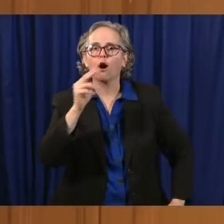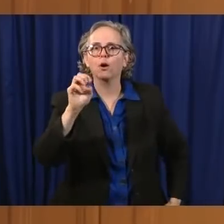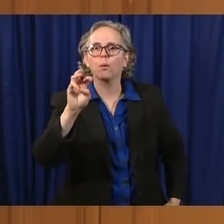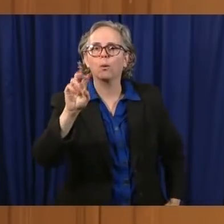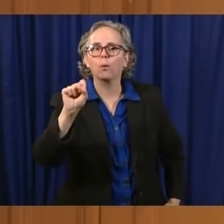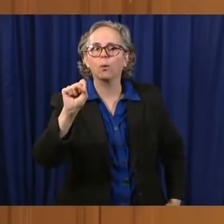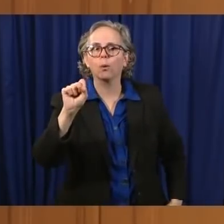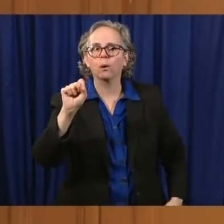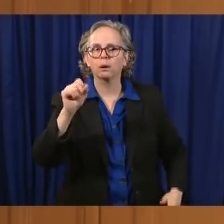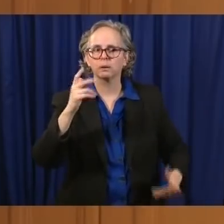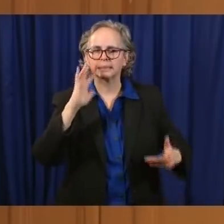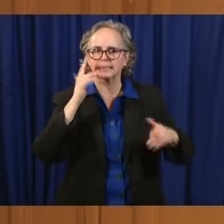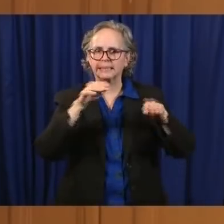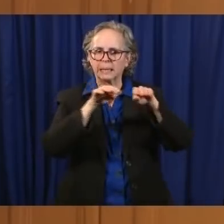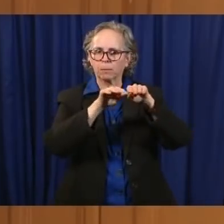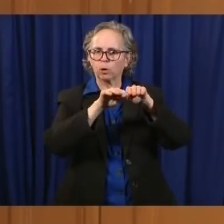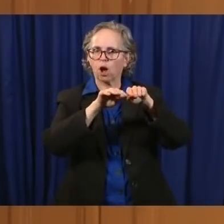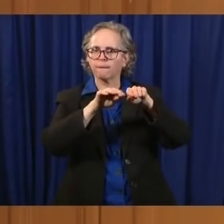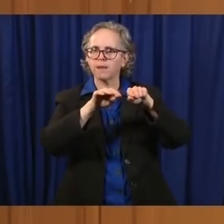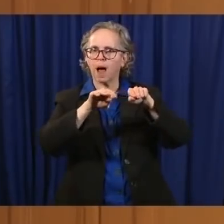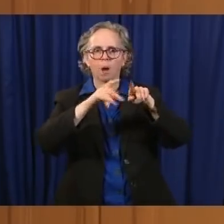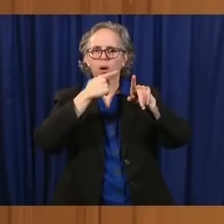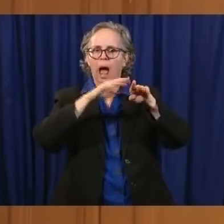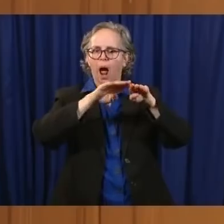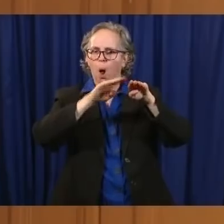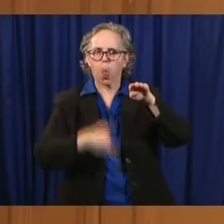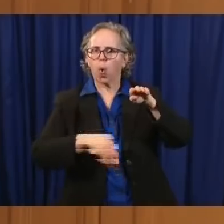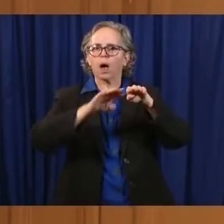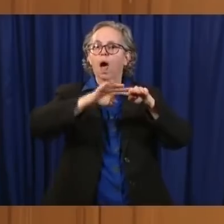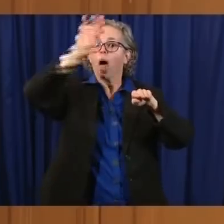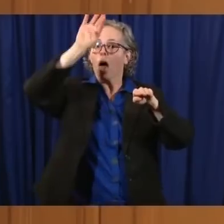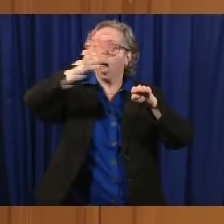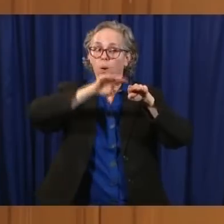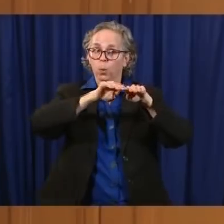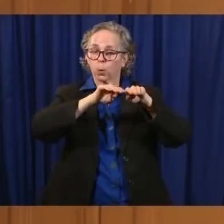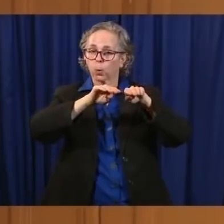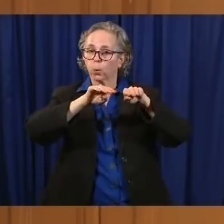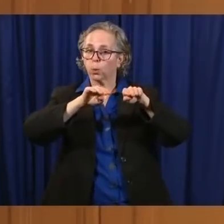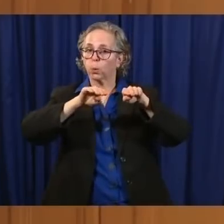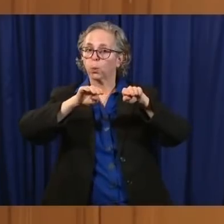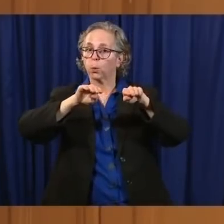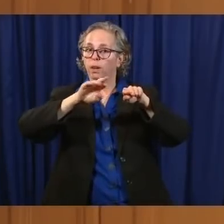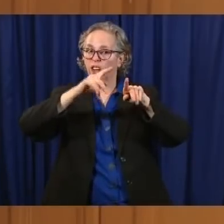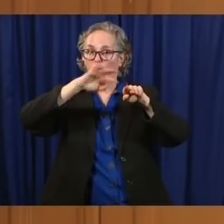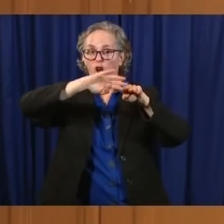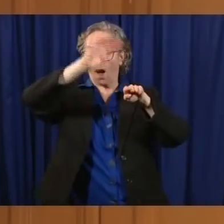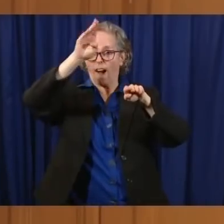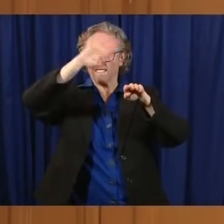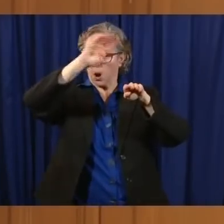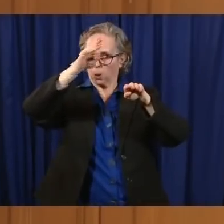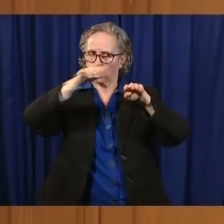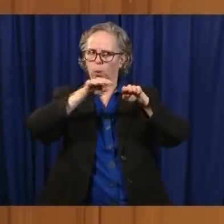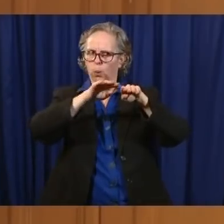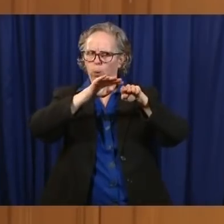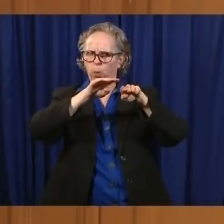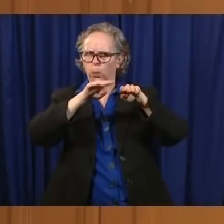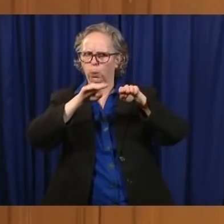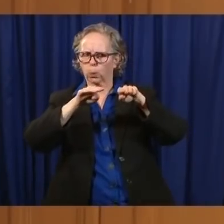CASE, AND WHAT WE ARE DOING AGAIN IS REALLY FOLLOWING THE TREND. THE GOOD NEWS IS WE ARE STAYING